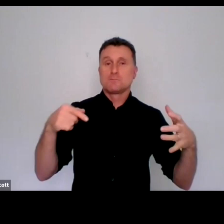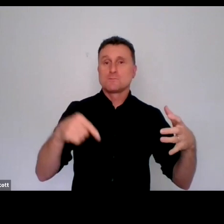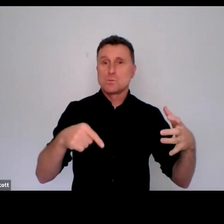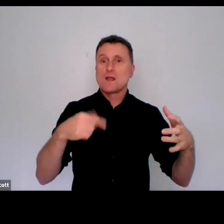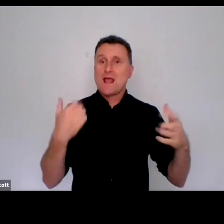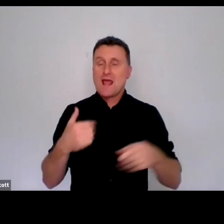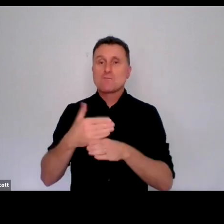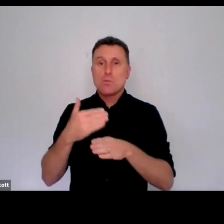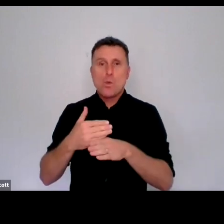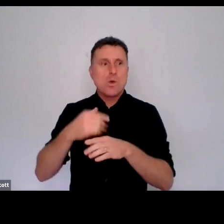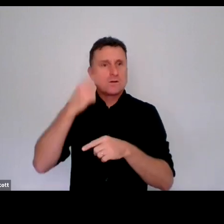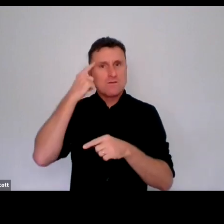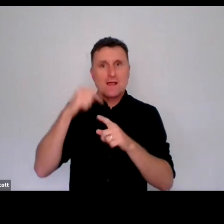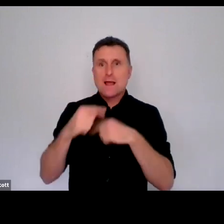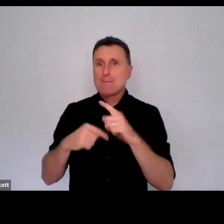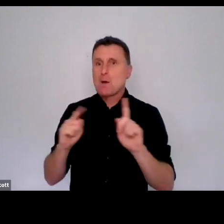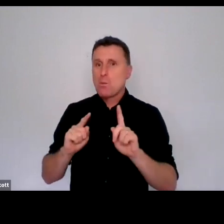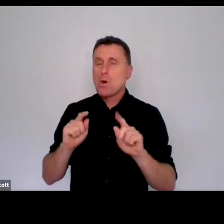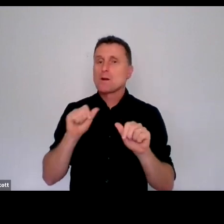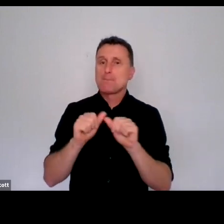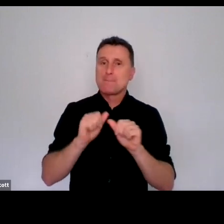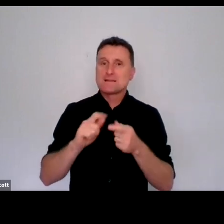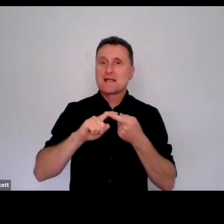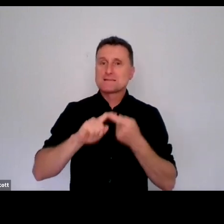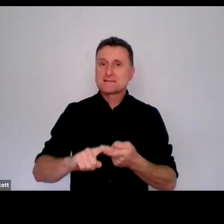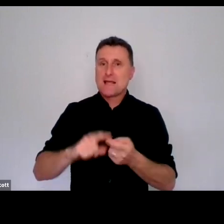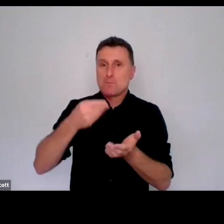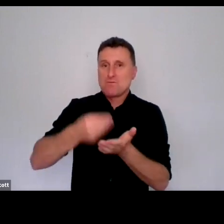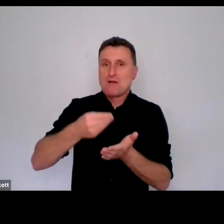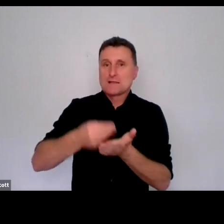a more sustainable way of funding the system.